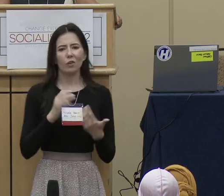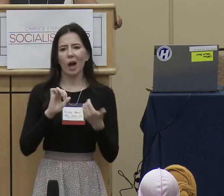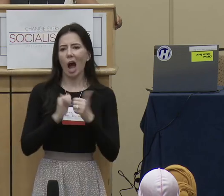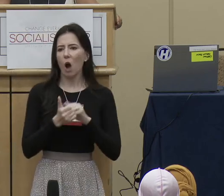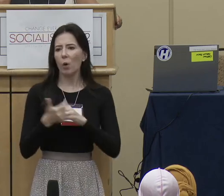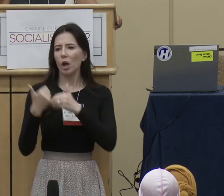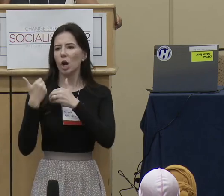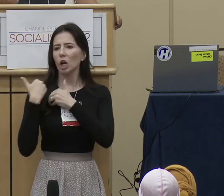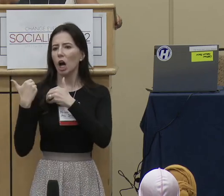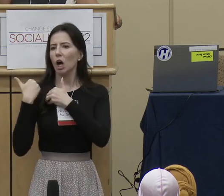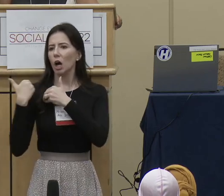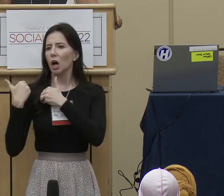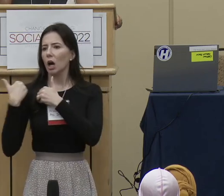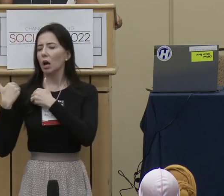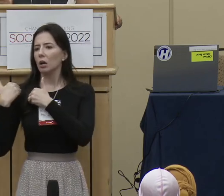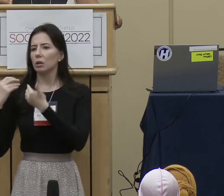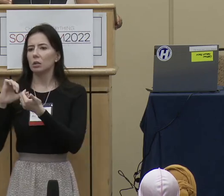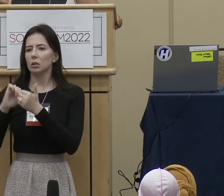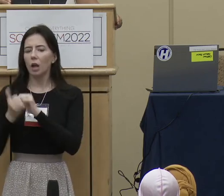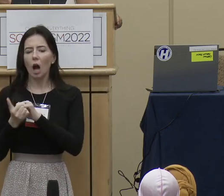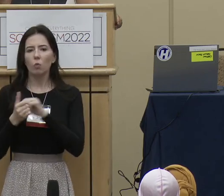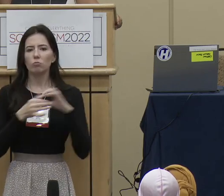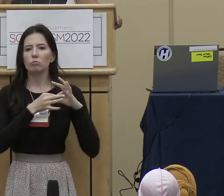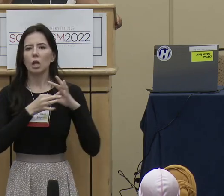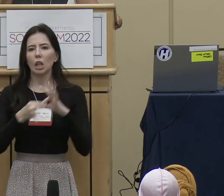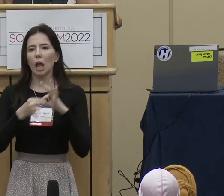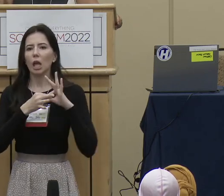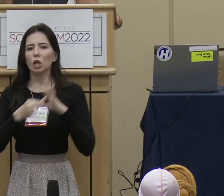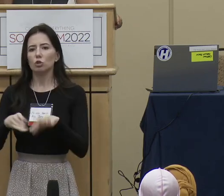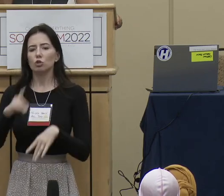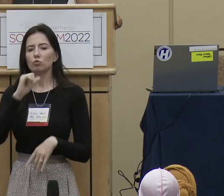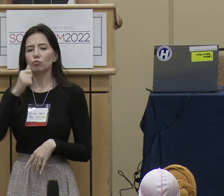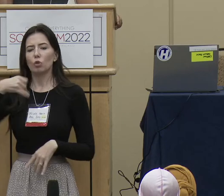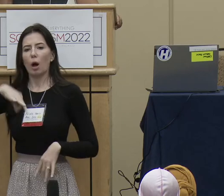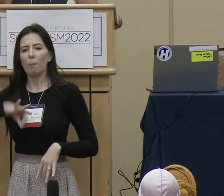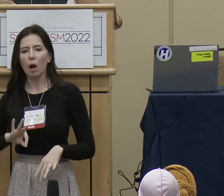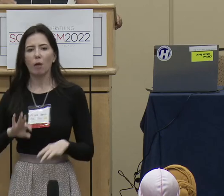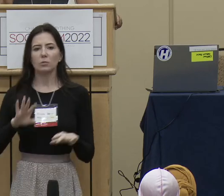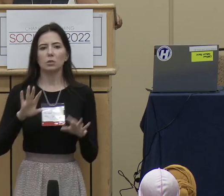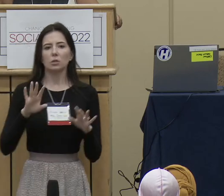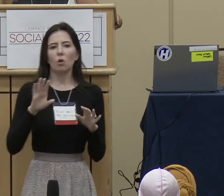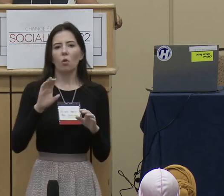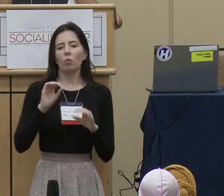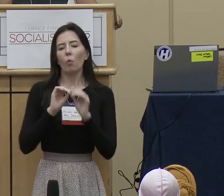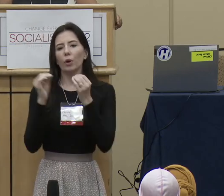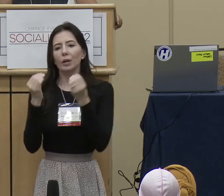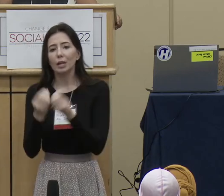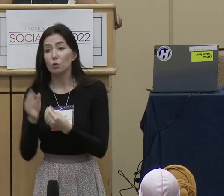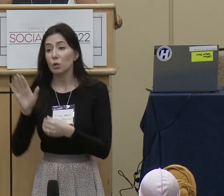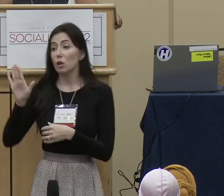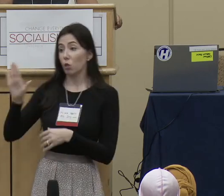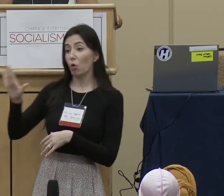everything. The issue of how we are accountable, how we relate to philanthropic organizations that have their own agendas,